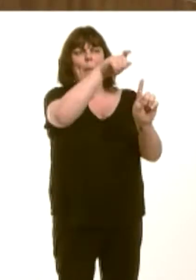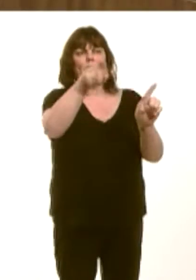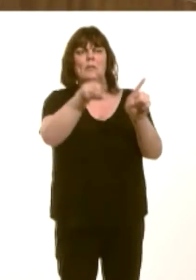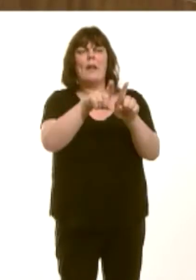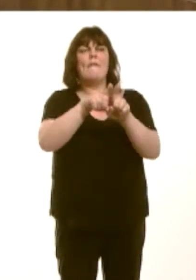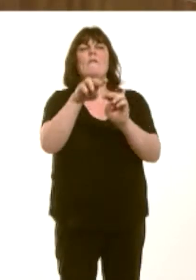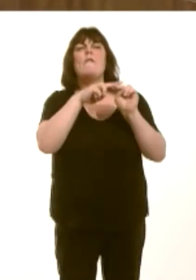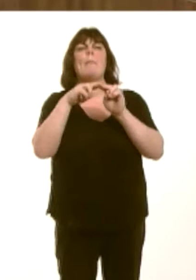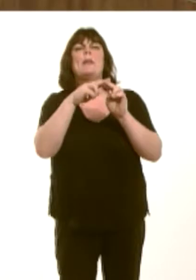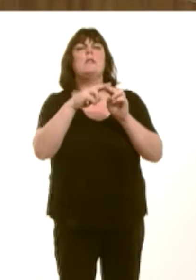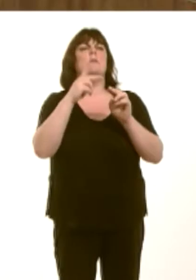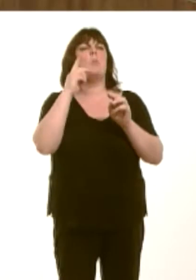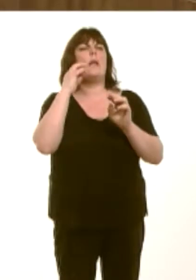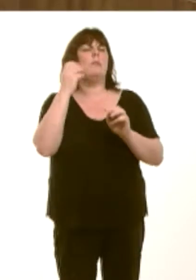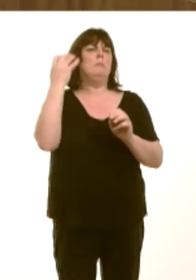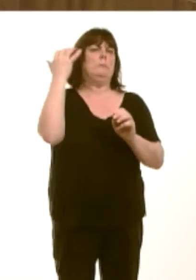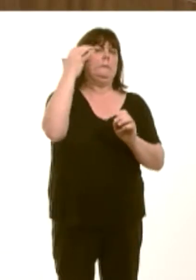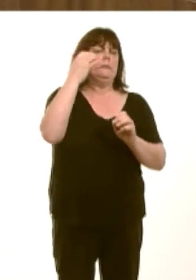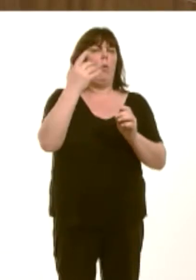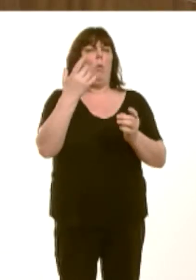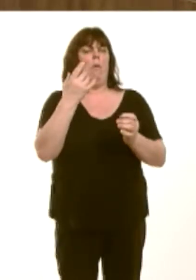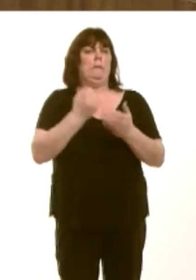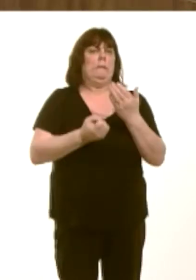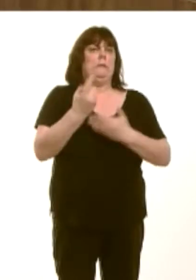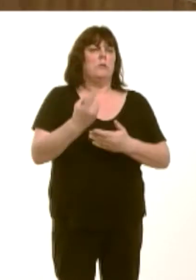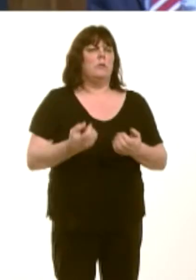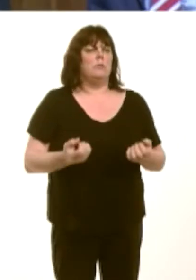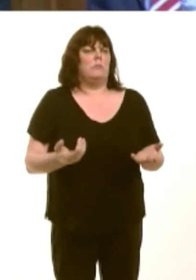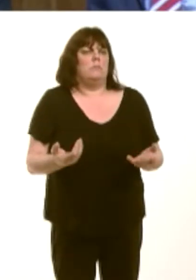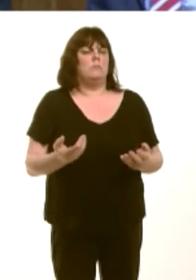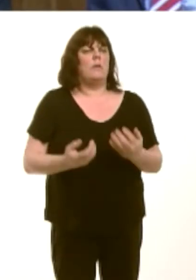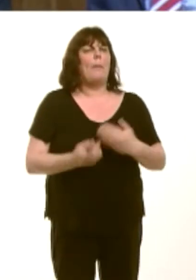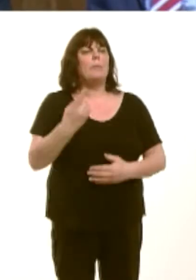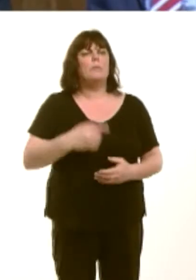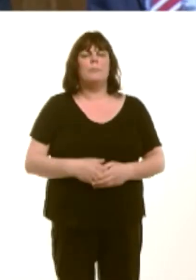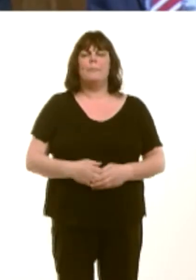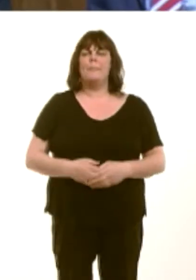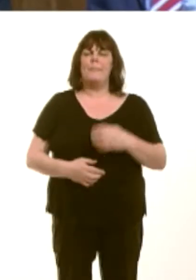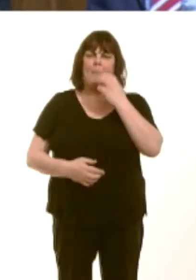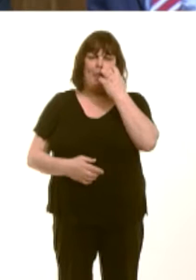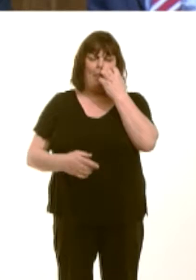Carwyn Jones: First of all, where events do happen, I expect families to be informedóof